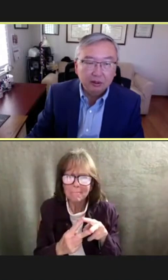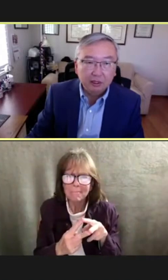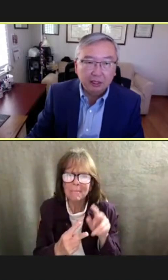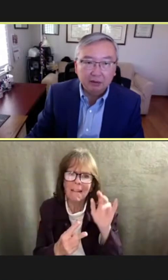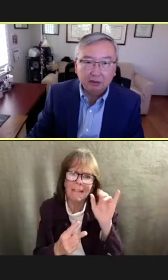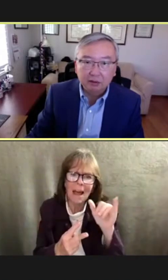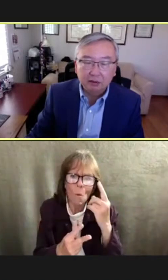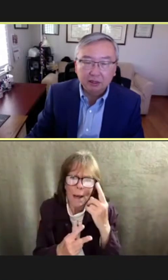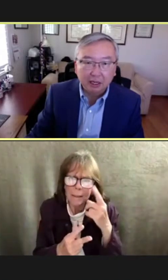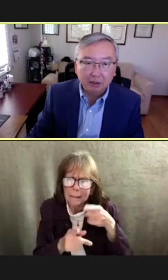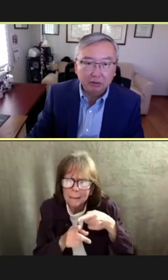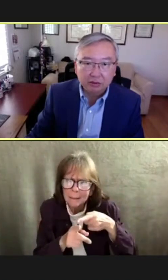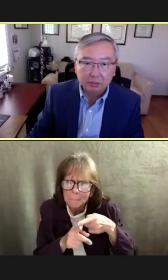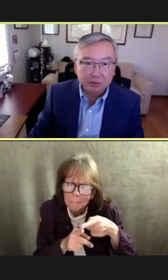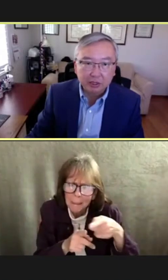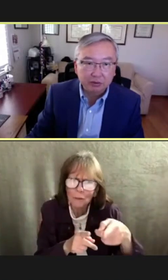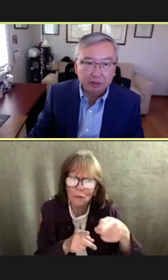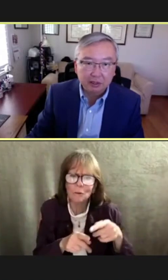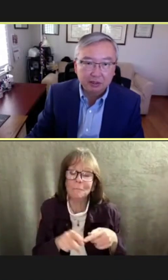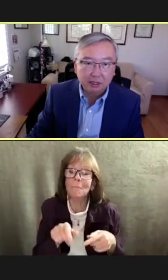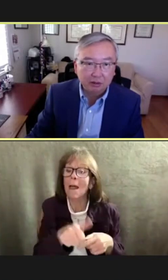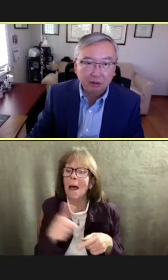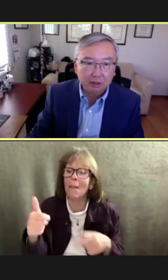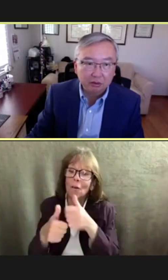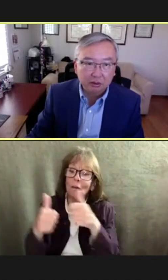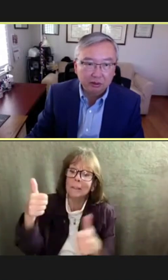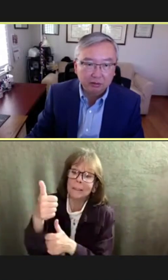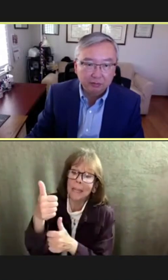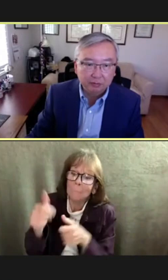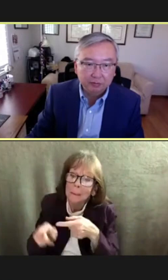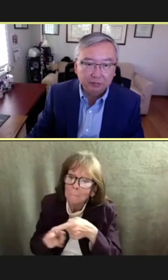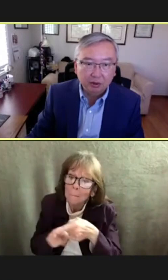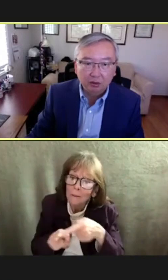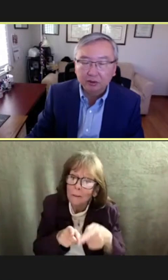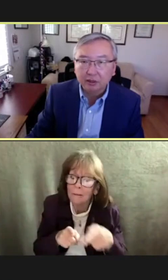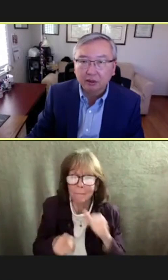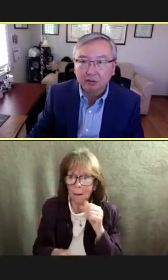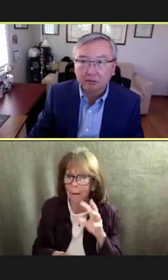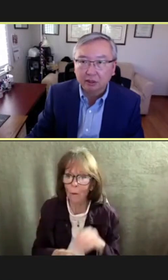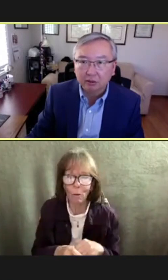And the other sub-specialties are not included,